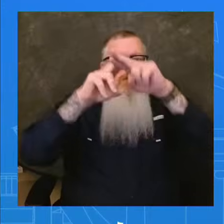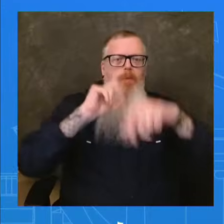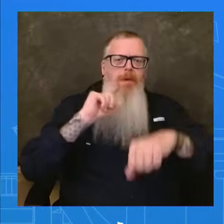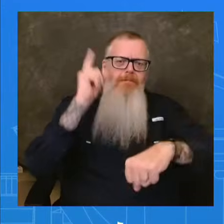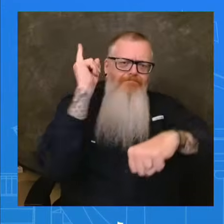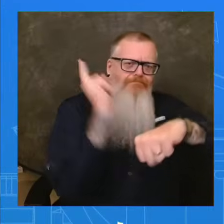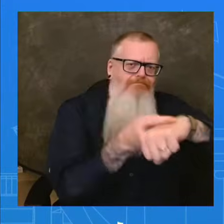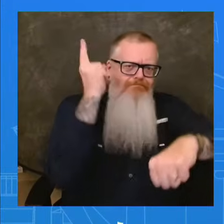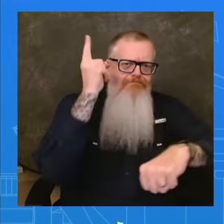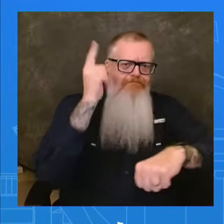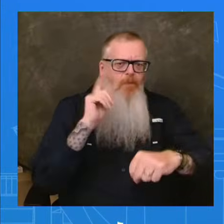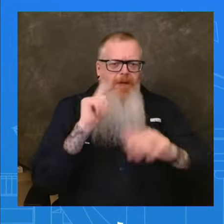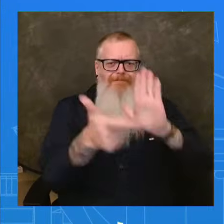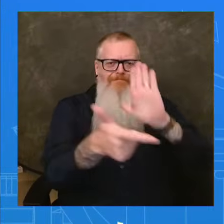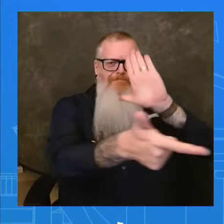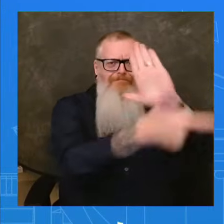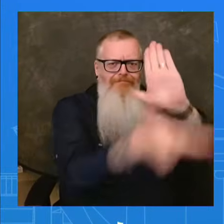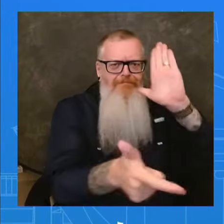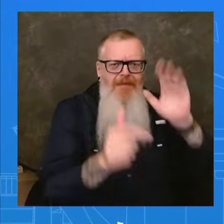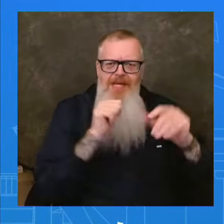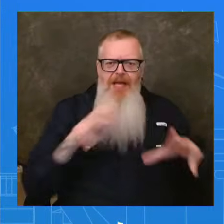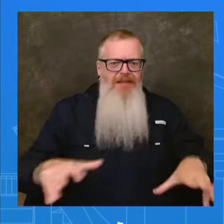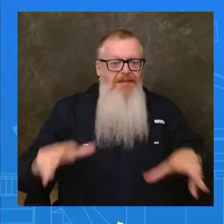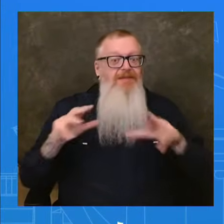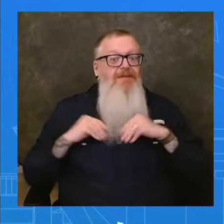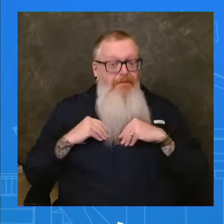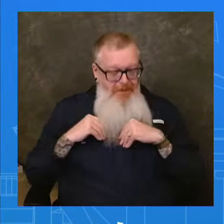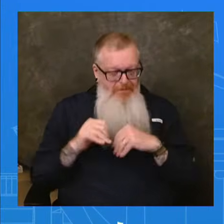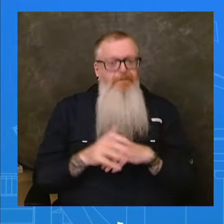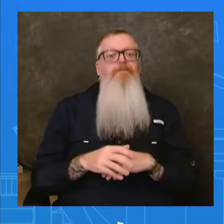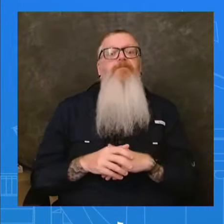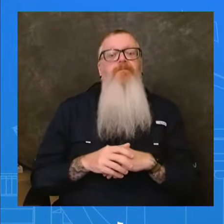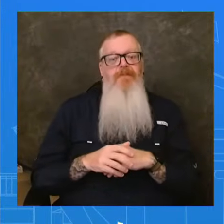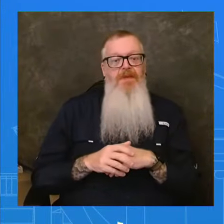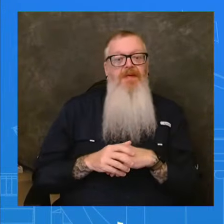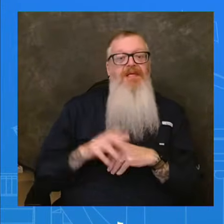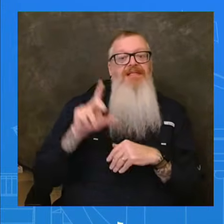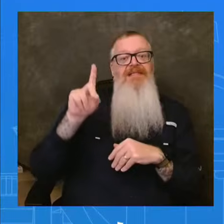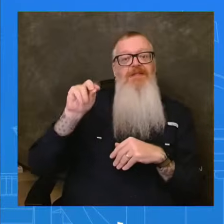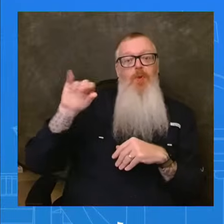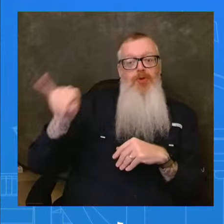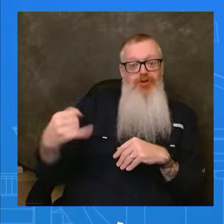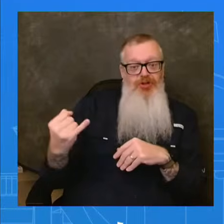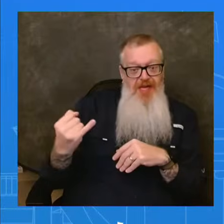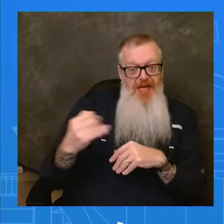The Justice Department, FTC, and Consumer Financial Protection Bureau put out a statement warning consumers